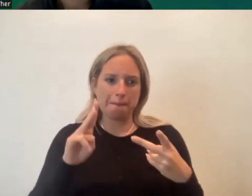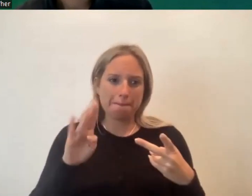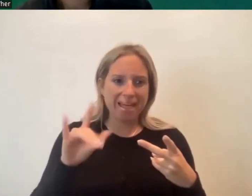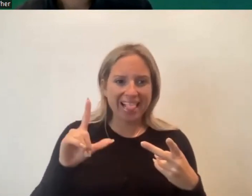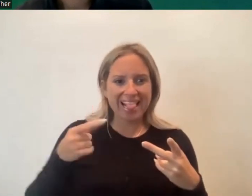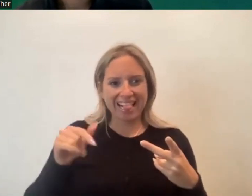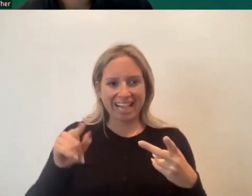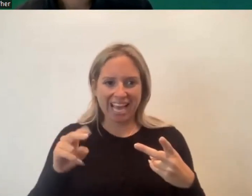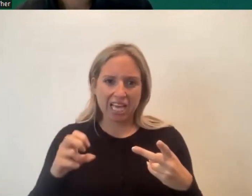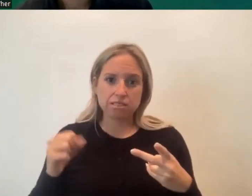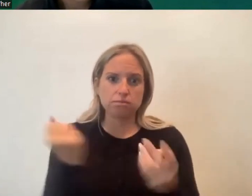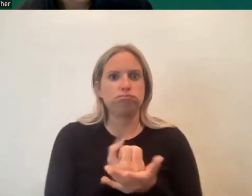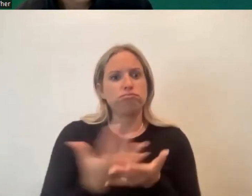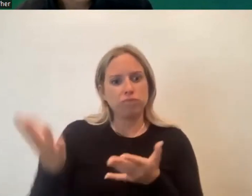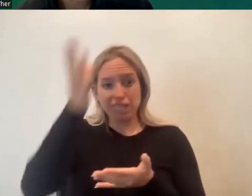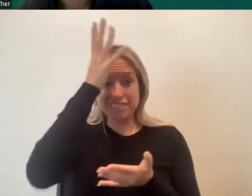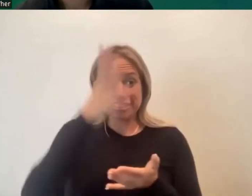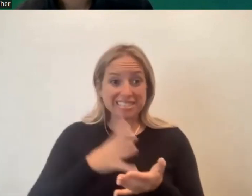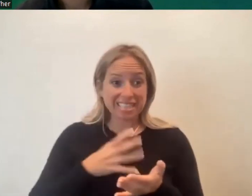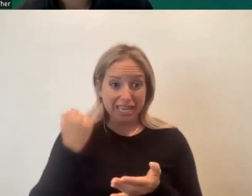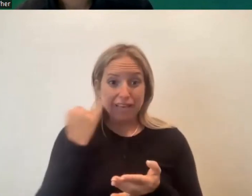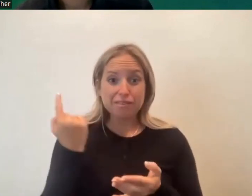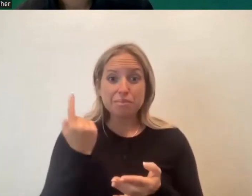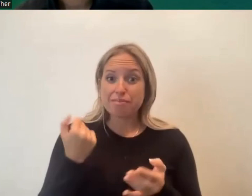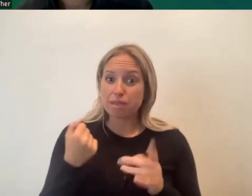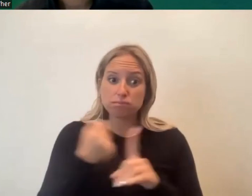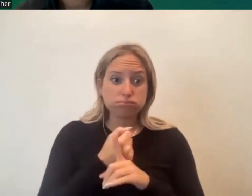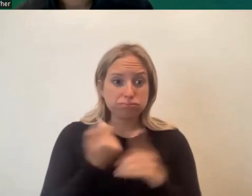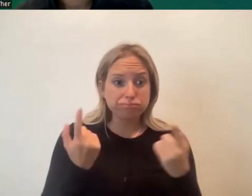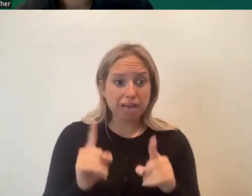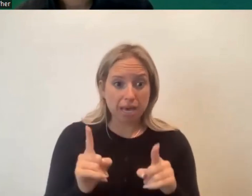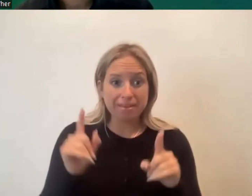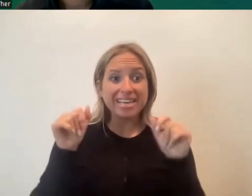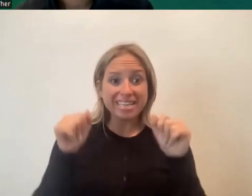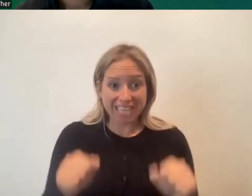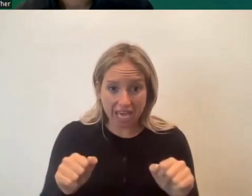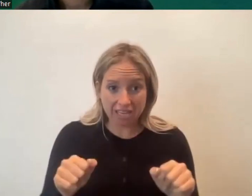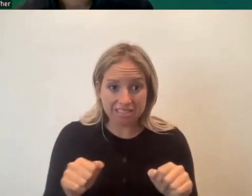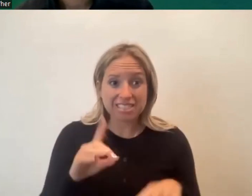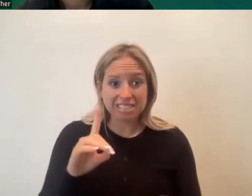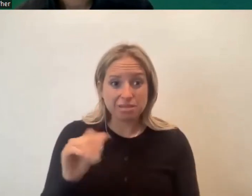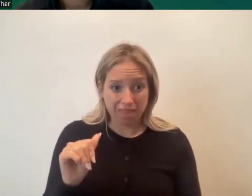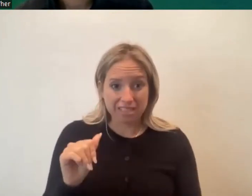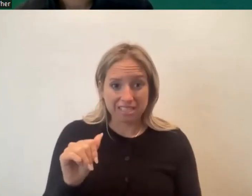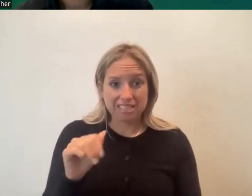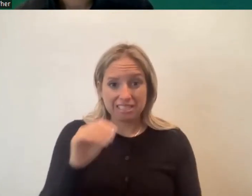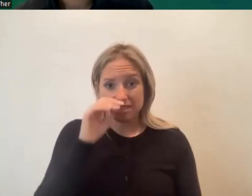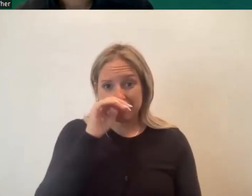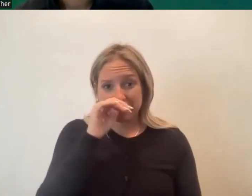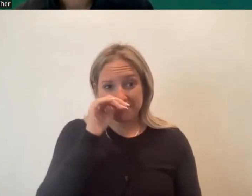If something happens to them, they could get disability. They can't get SSI.